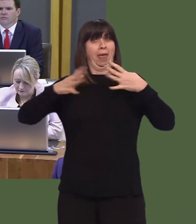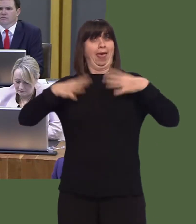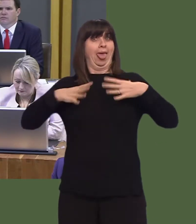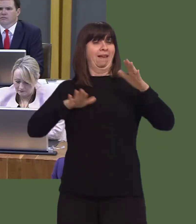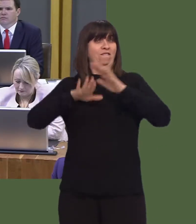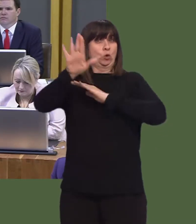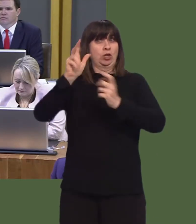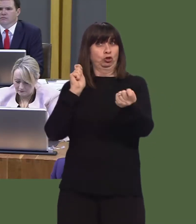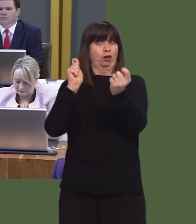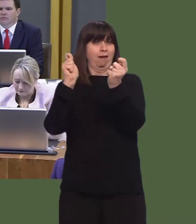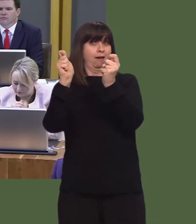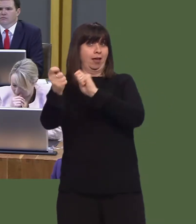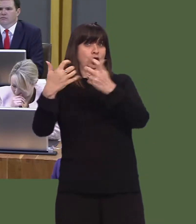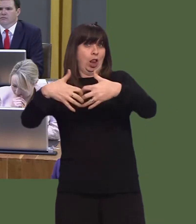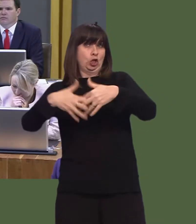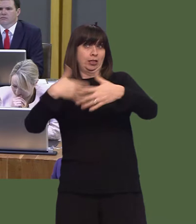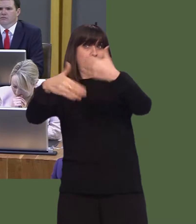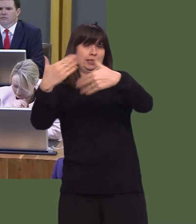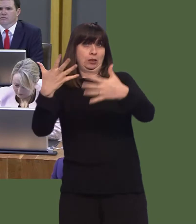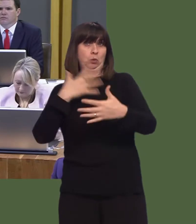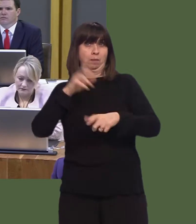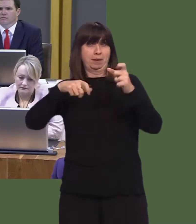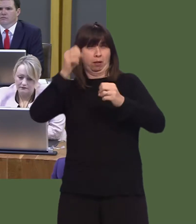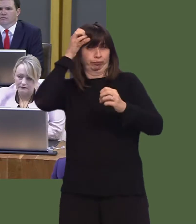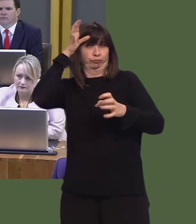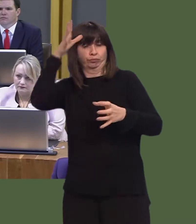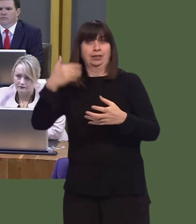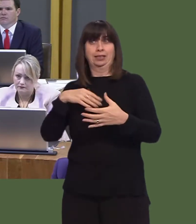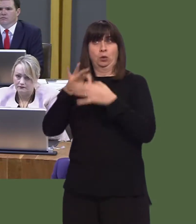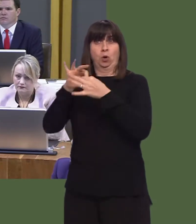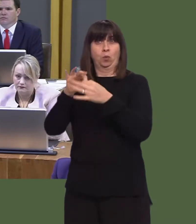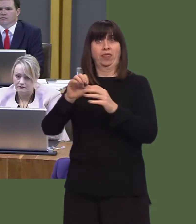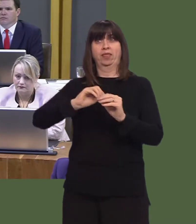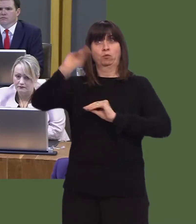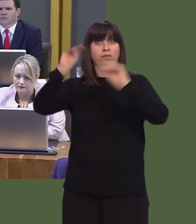It is important that we work with our diaspora communities, many of whomóI met them when